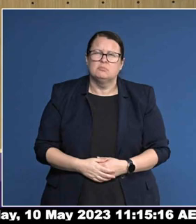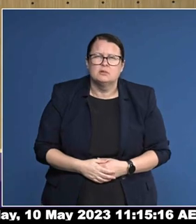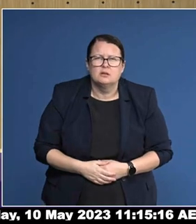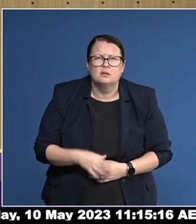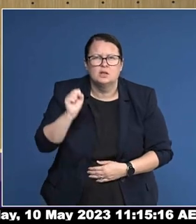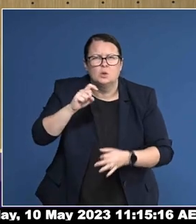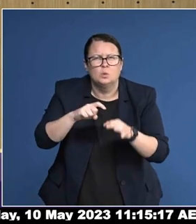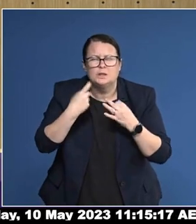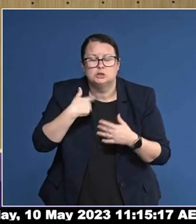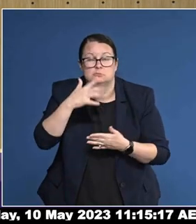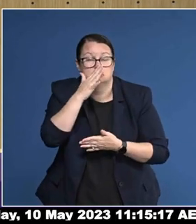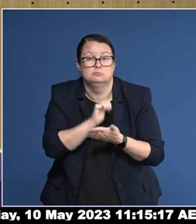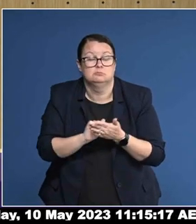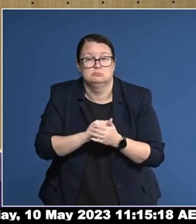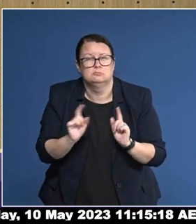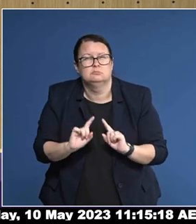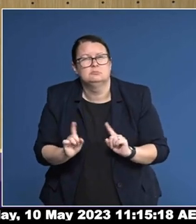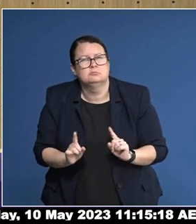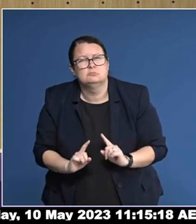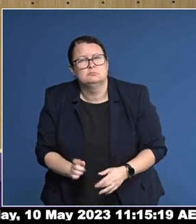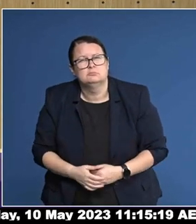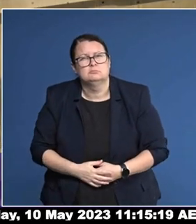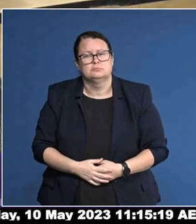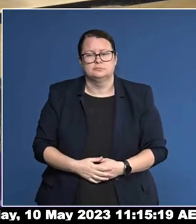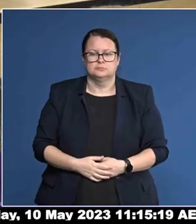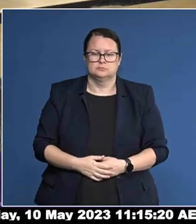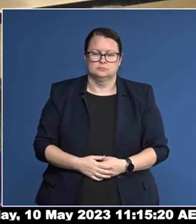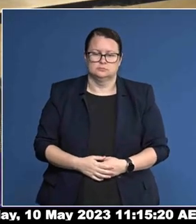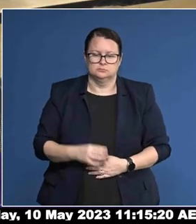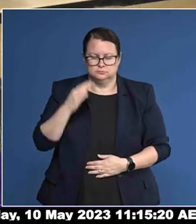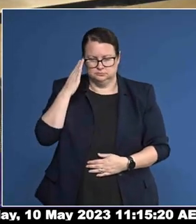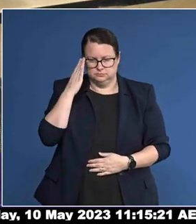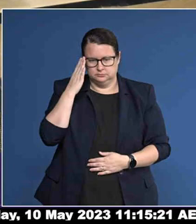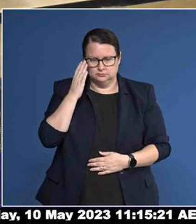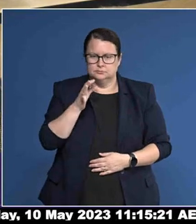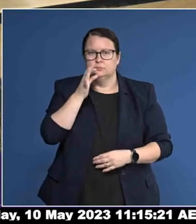Apologies. MS MAHONY: I will approach it a different way. Were you here for the last evidence?